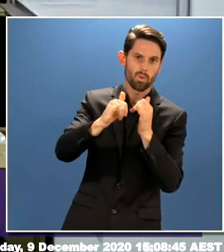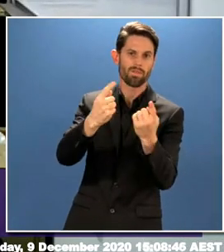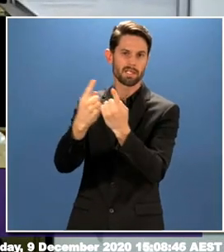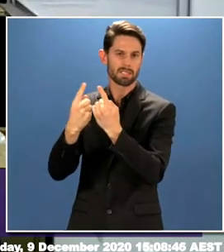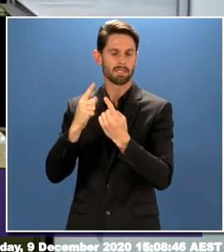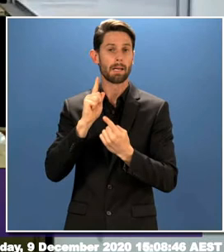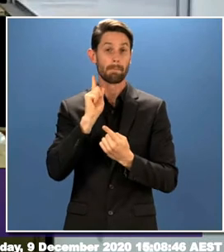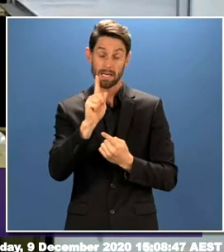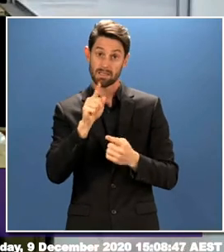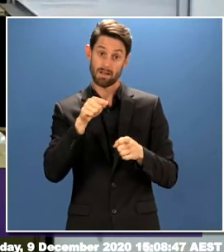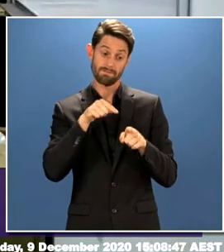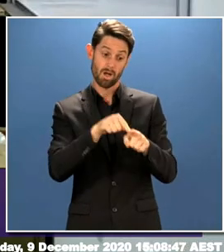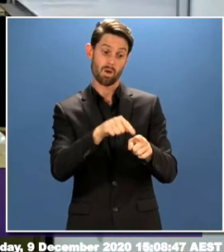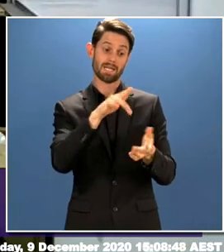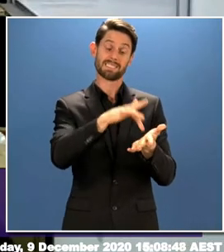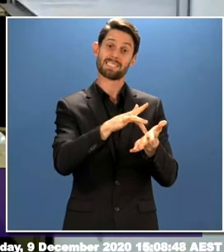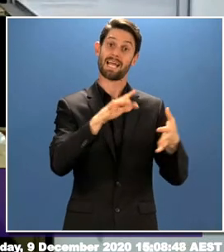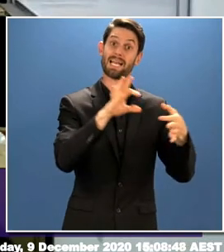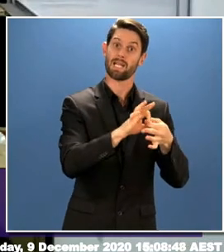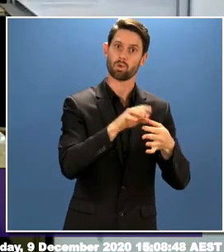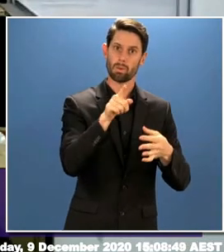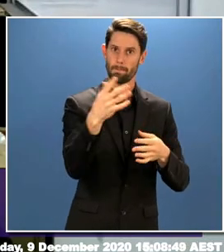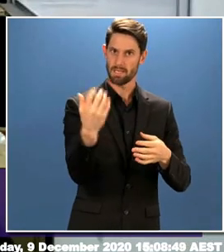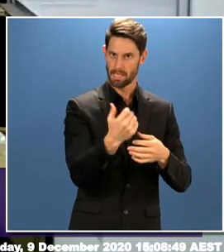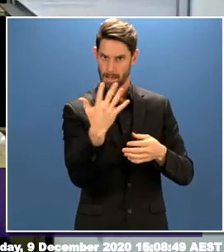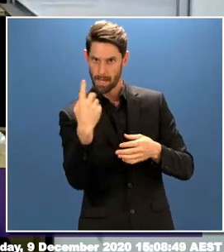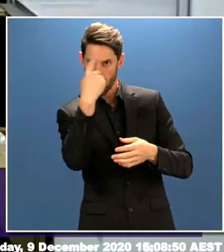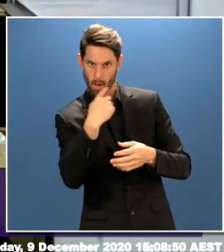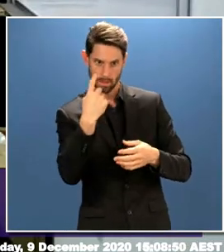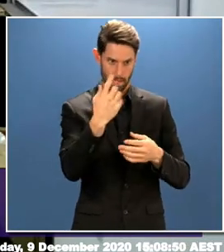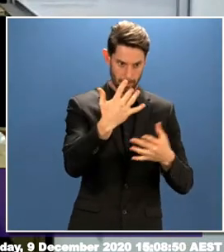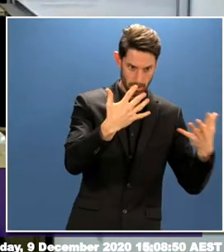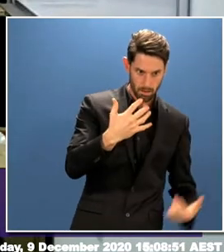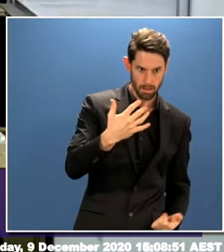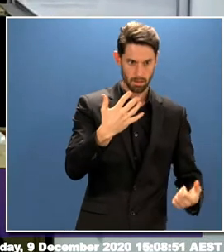support we call that the stick approach that will depend.